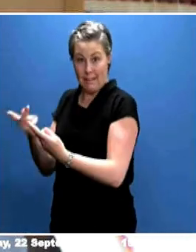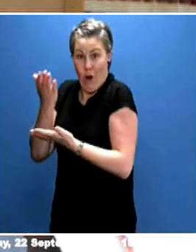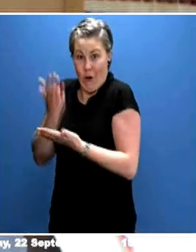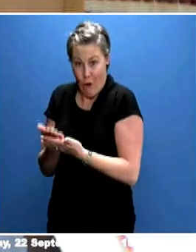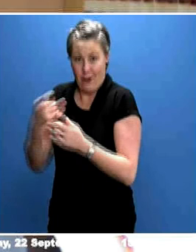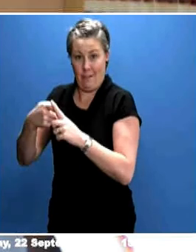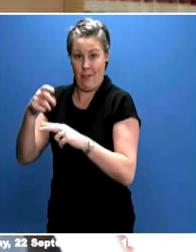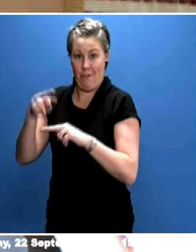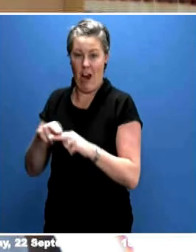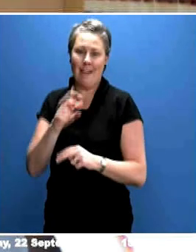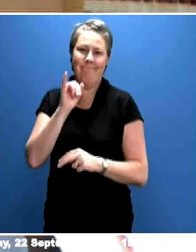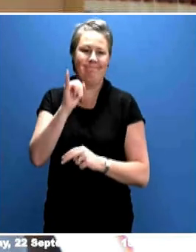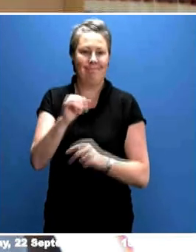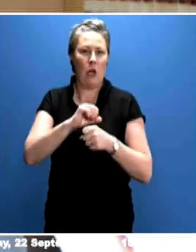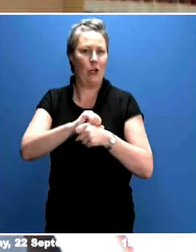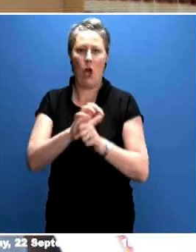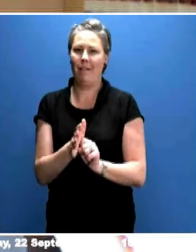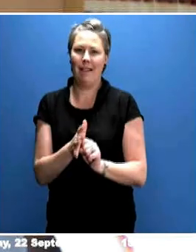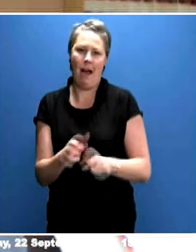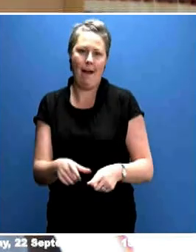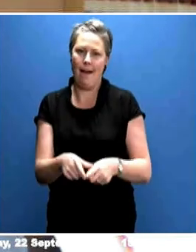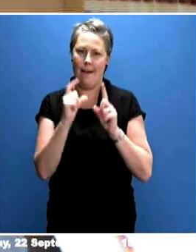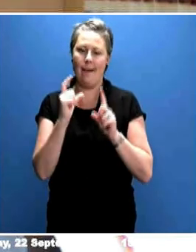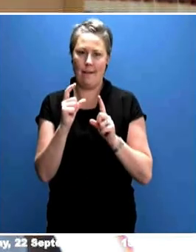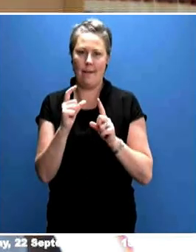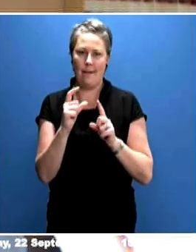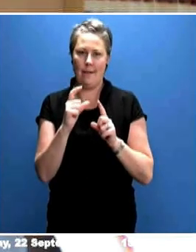COVID is it has become harder, and of course if a child is off-country,